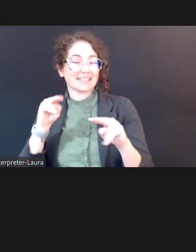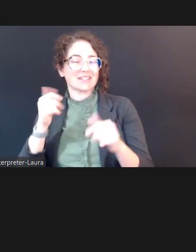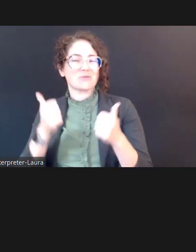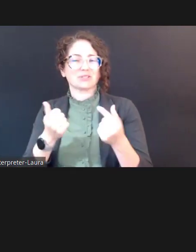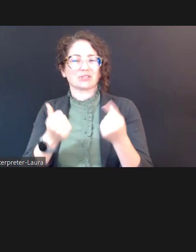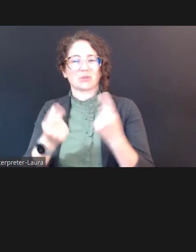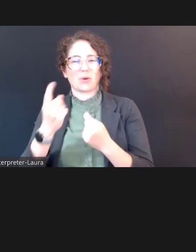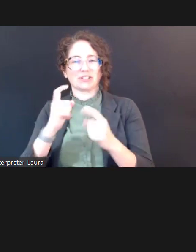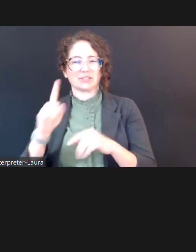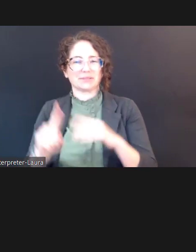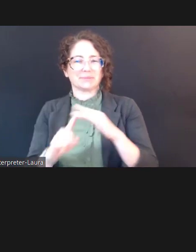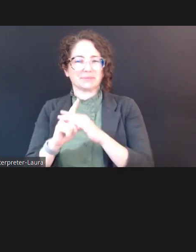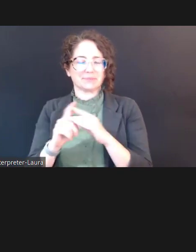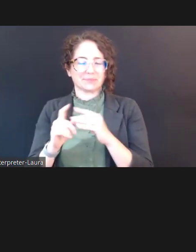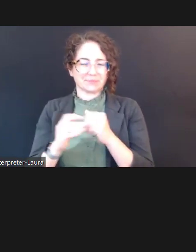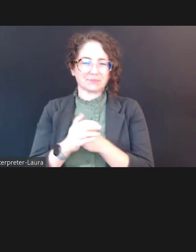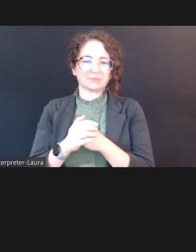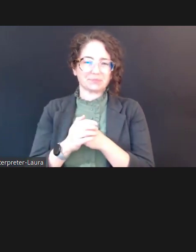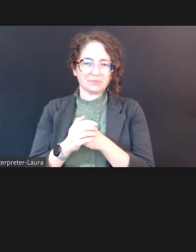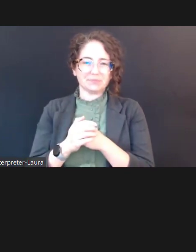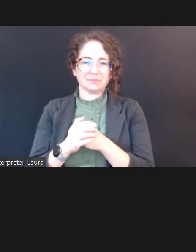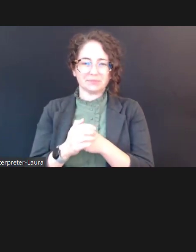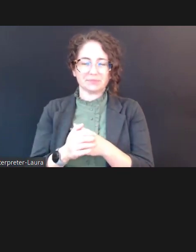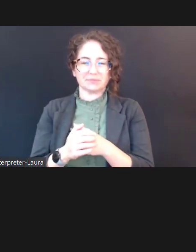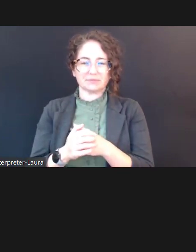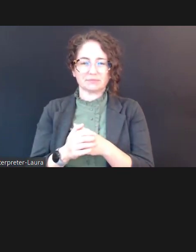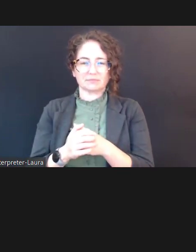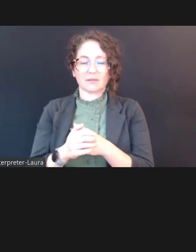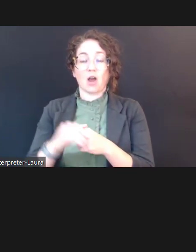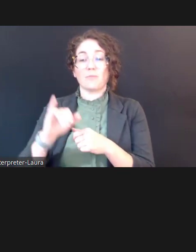remember, in a moment, we will be putting up a link that will go to